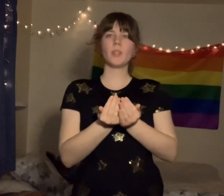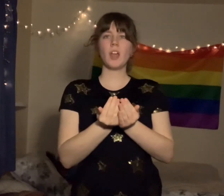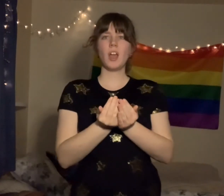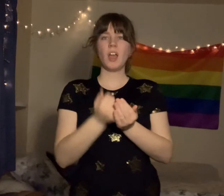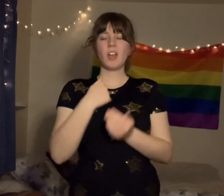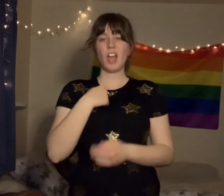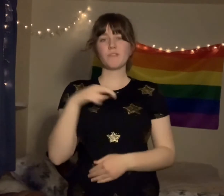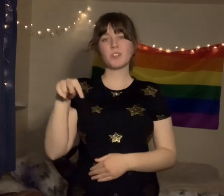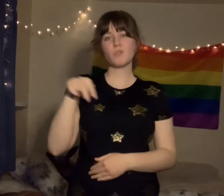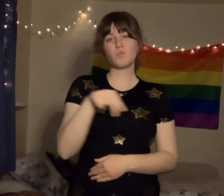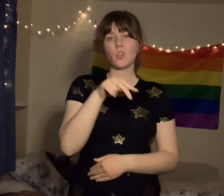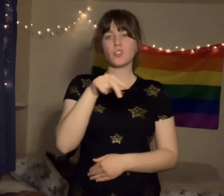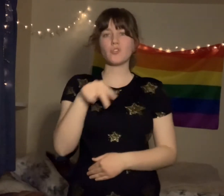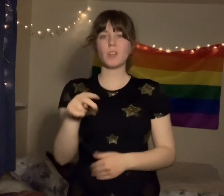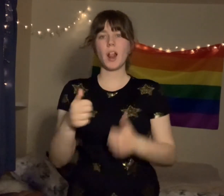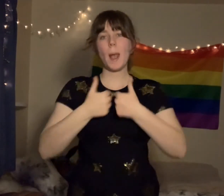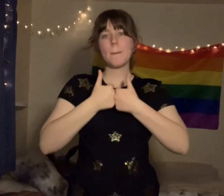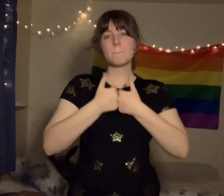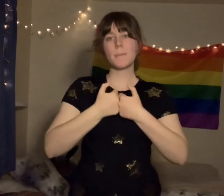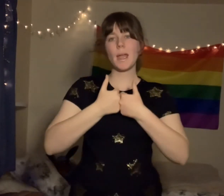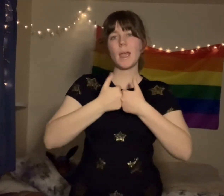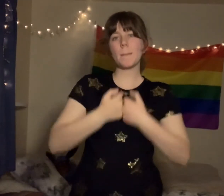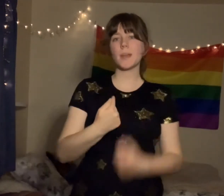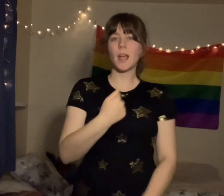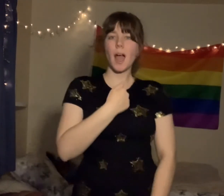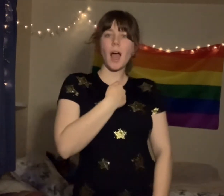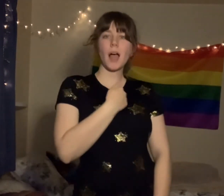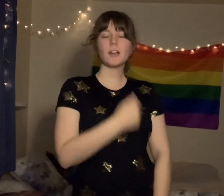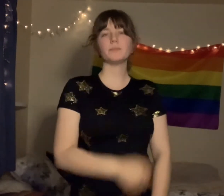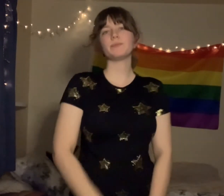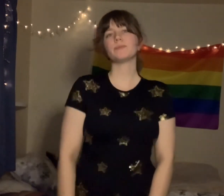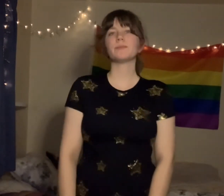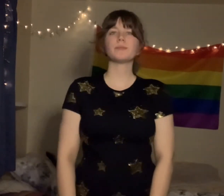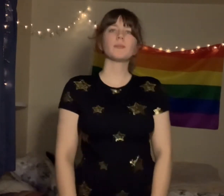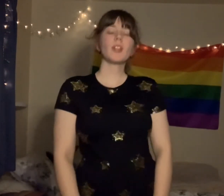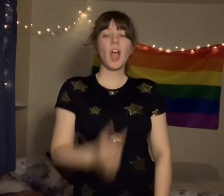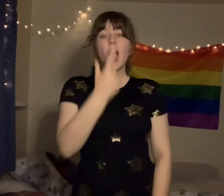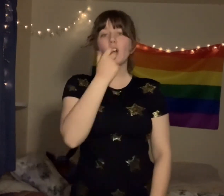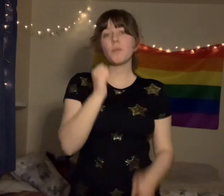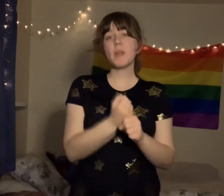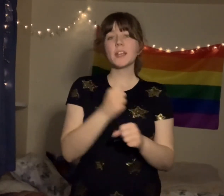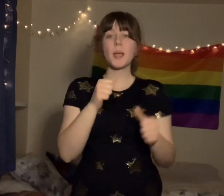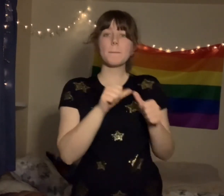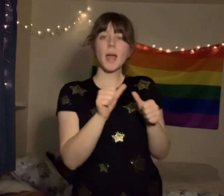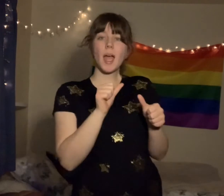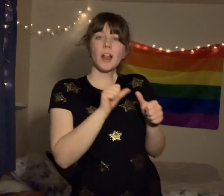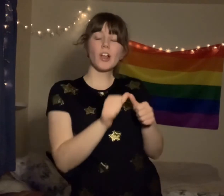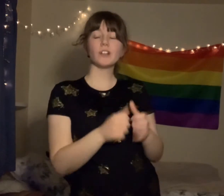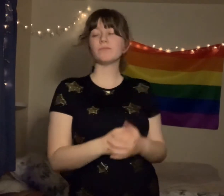I'm wandering Baby I I can make it better